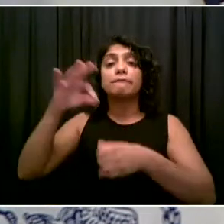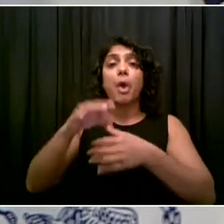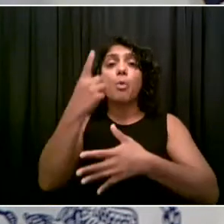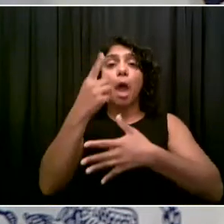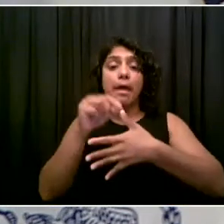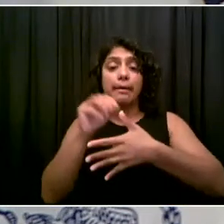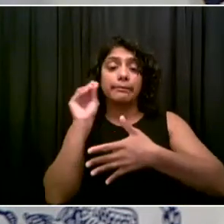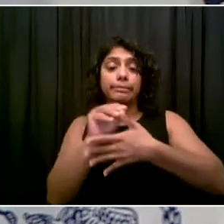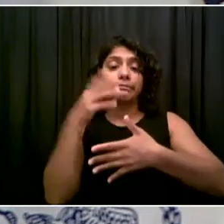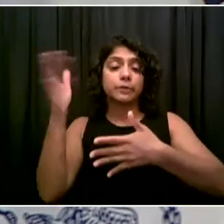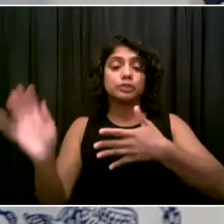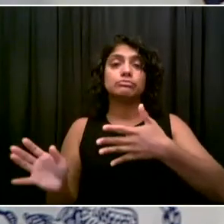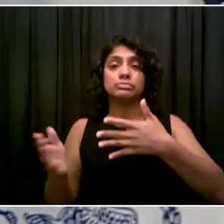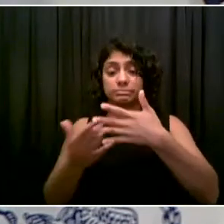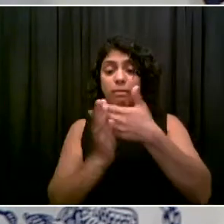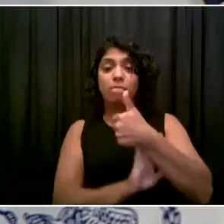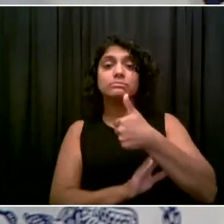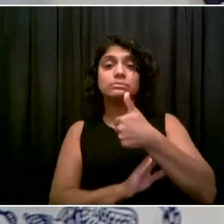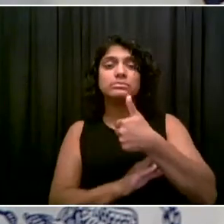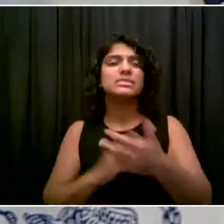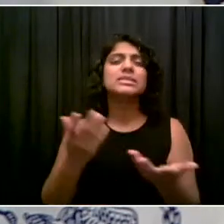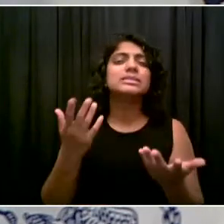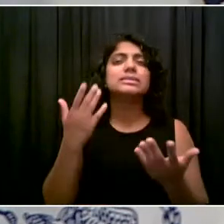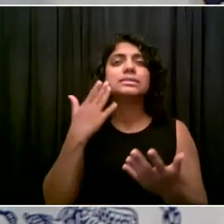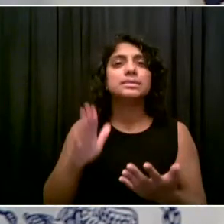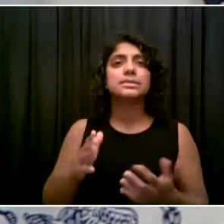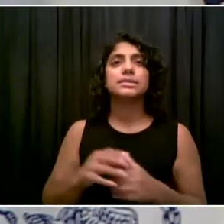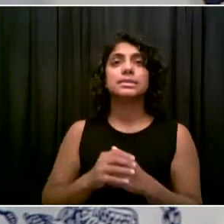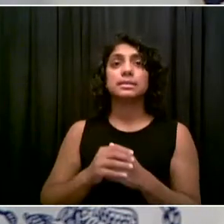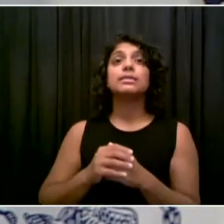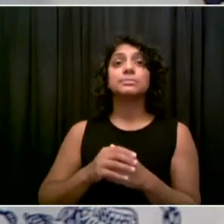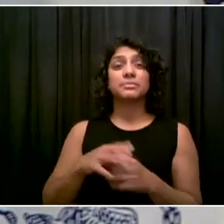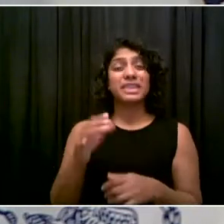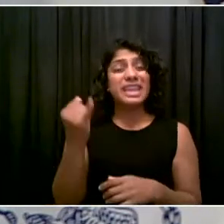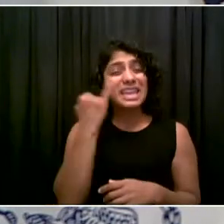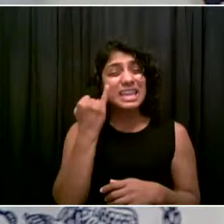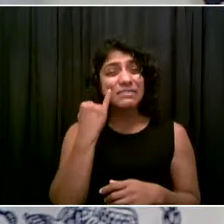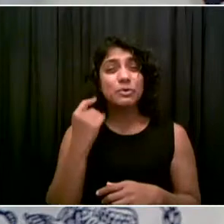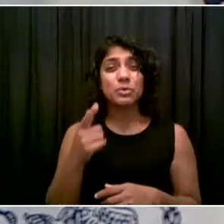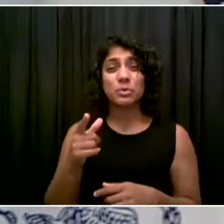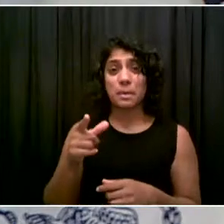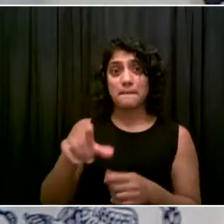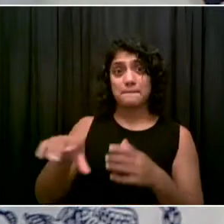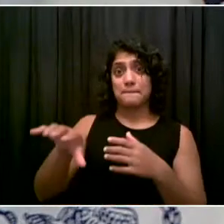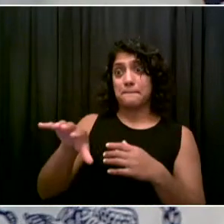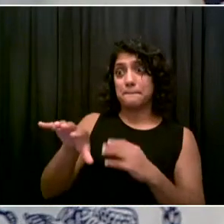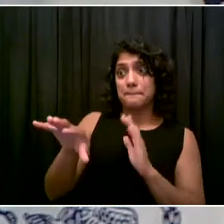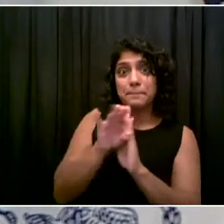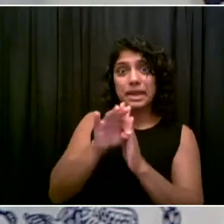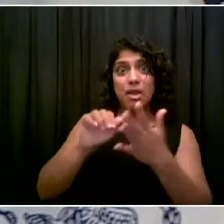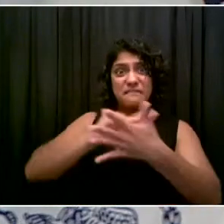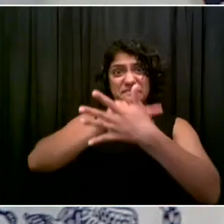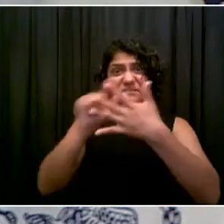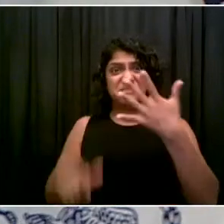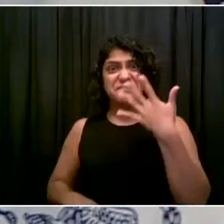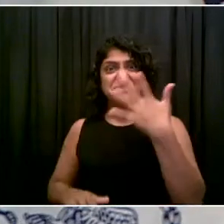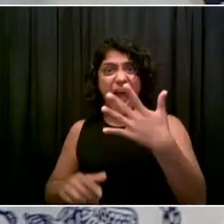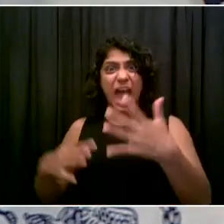UTILIZED NUMBERS 1 TO 5, REALLY EMPOWERING